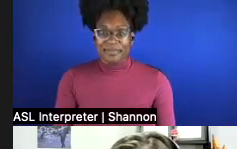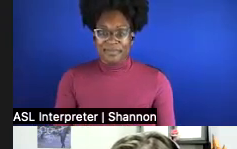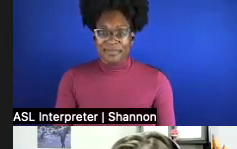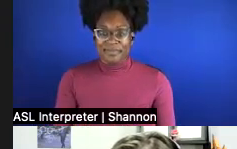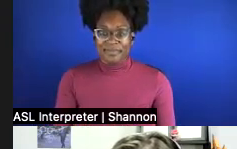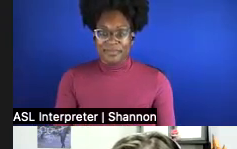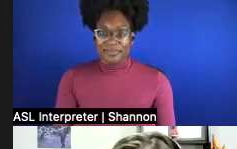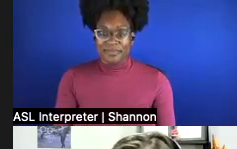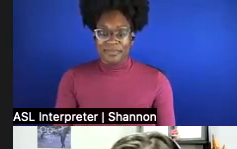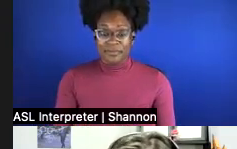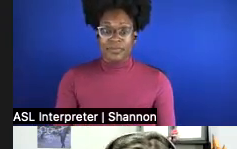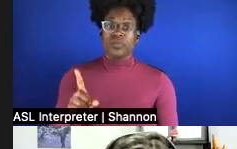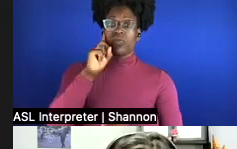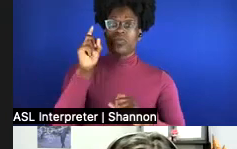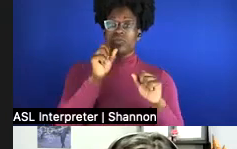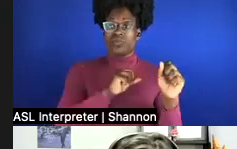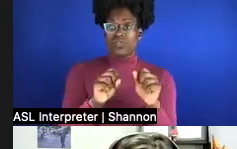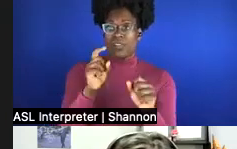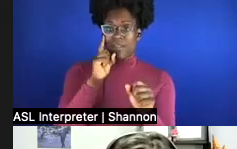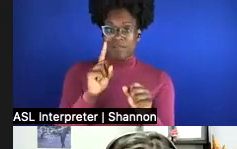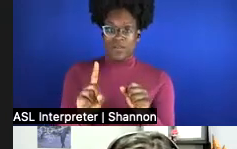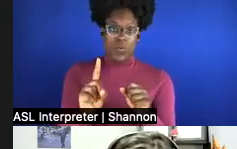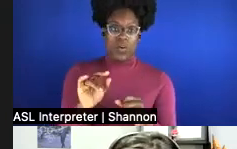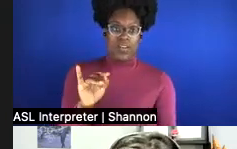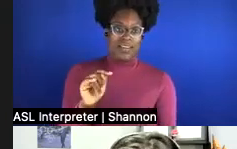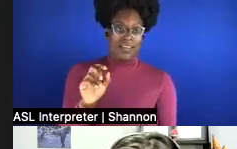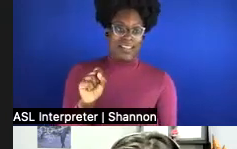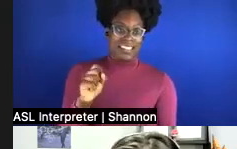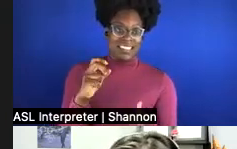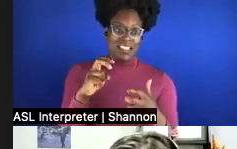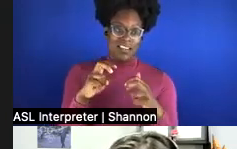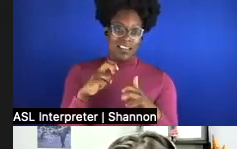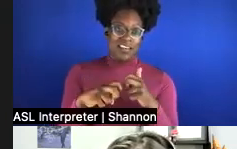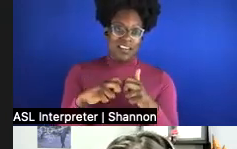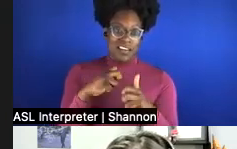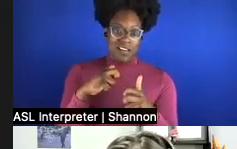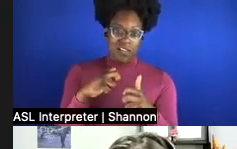Strategies for, "It's difficult." My first suggestion for a strategy to help a writing